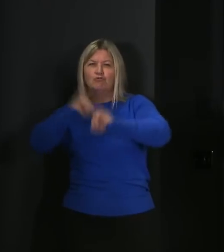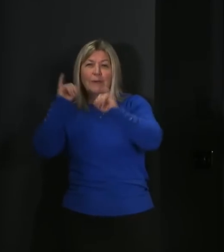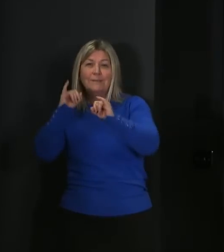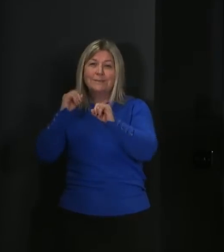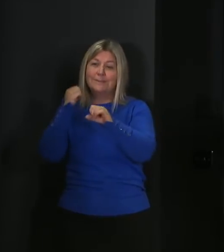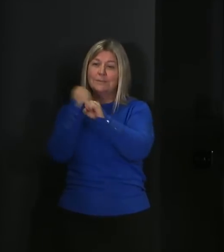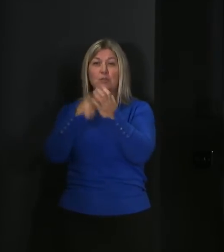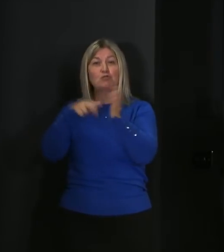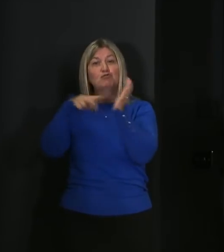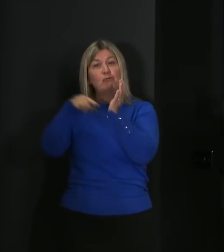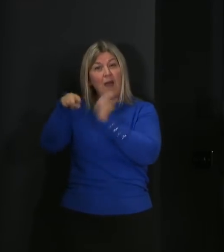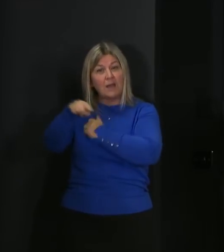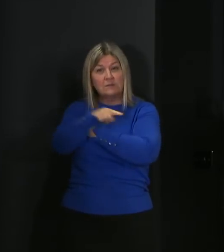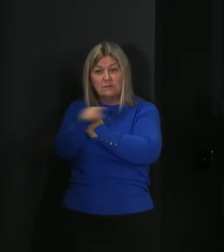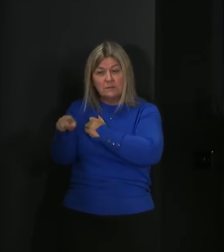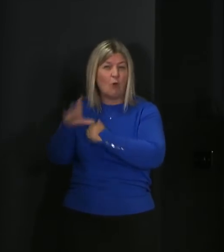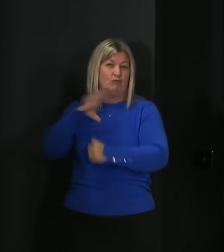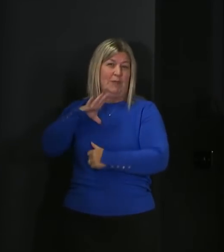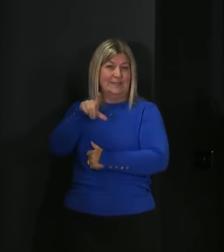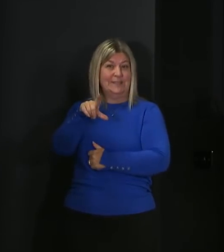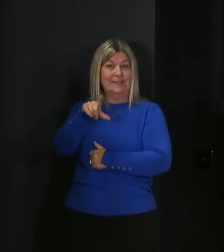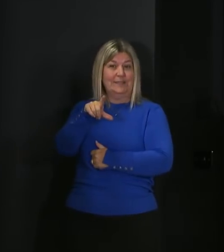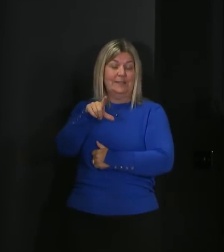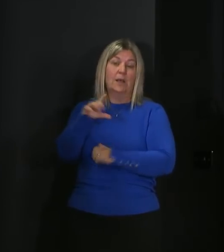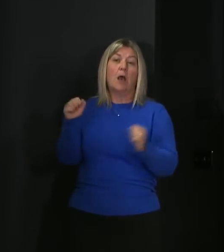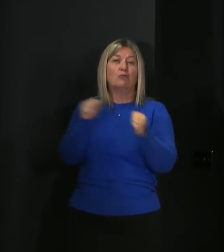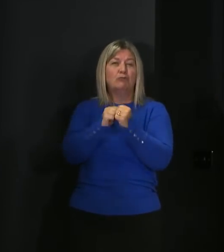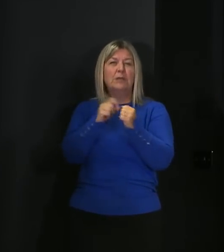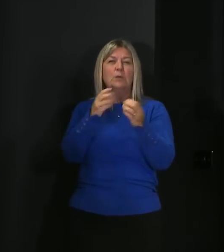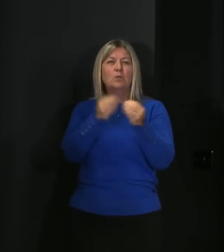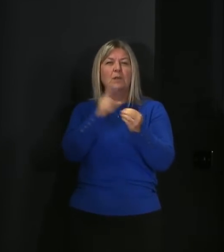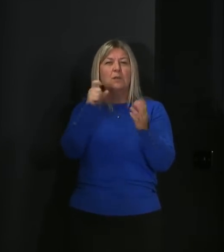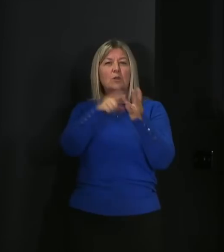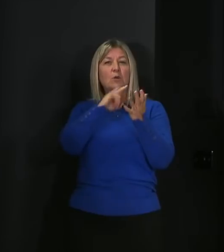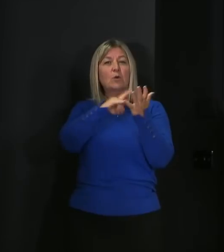This has been agreed with Kosla and i'm very grateful for the support of councils